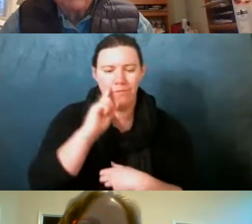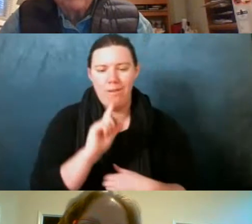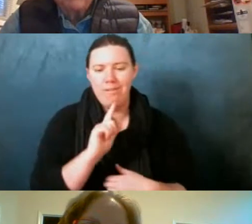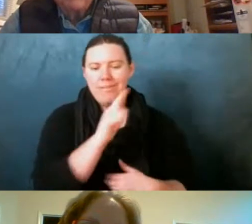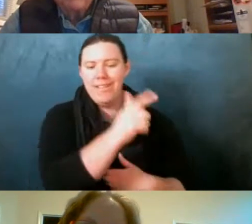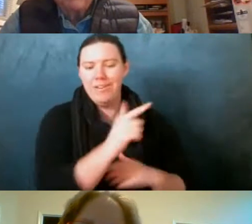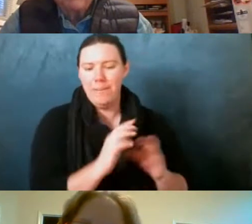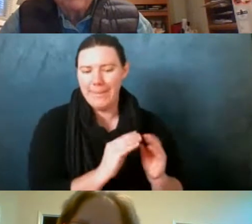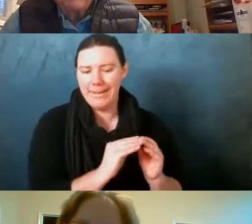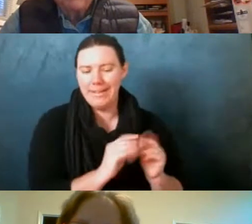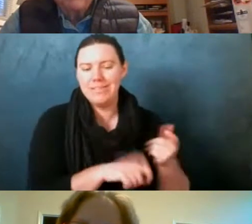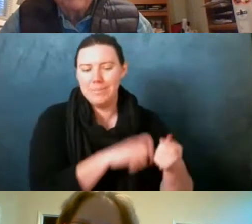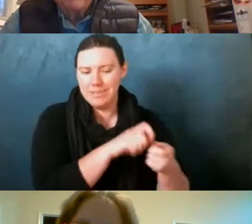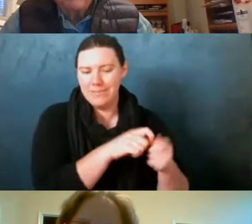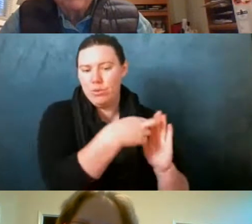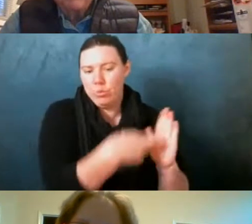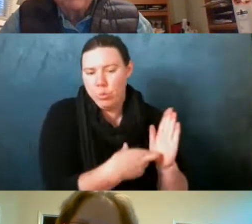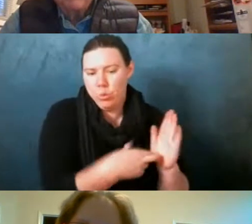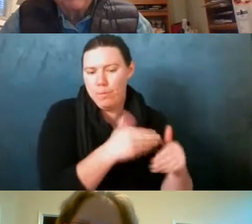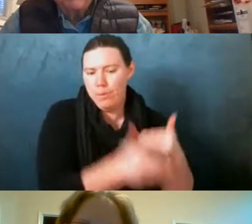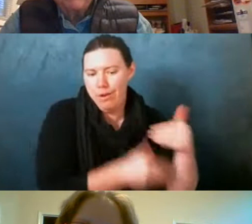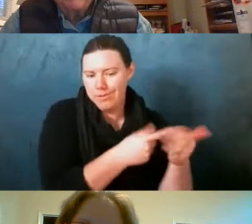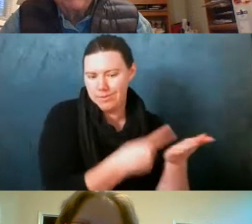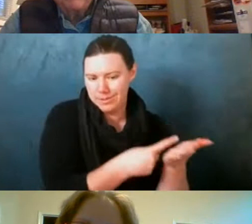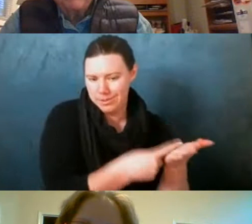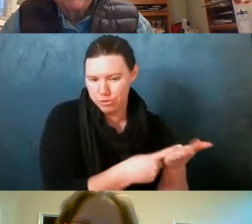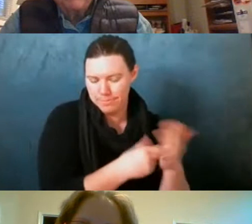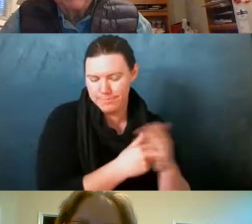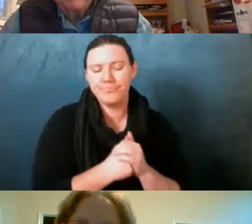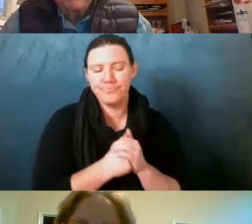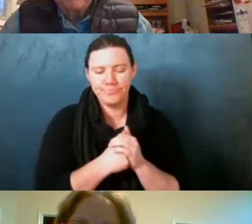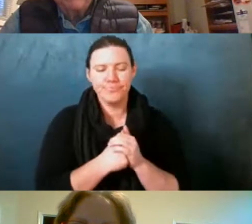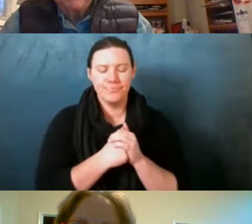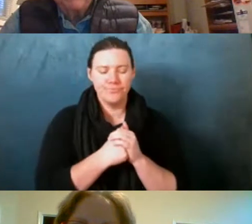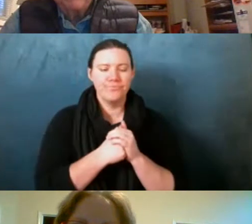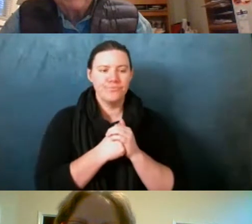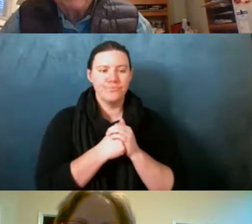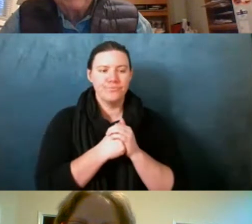Surveys, and so moving on, I wanted to talk a little bit about surveys,